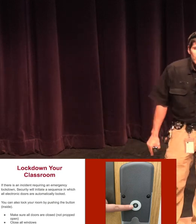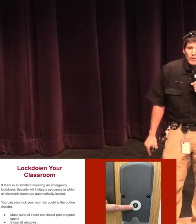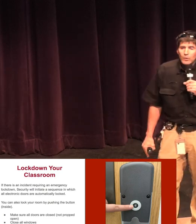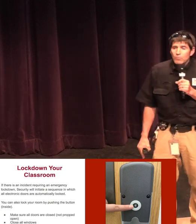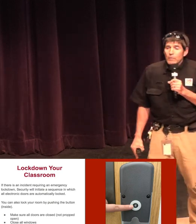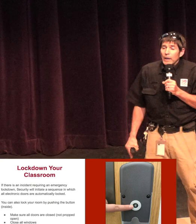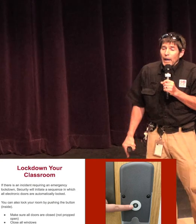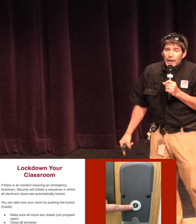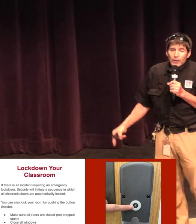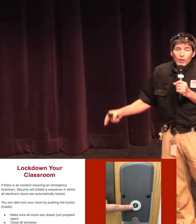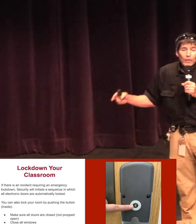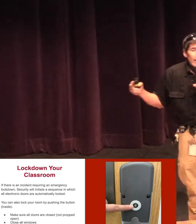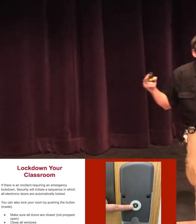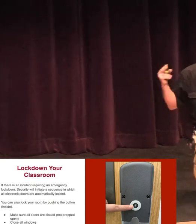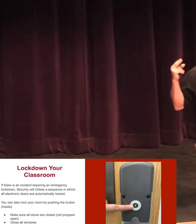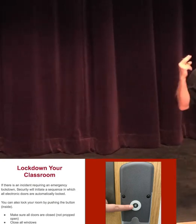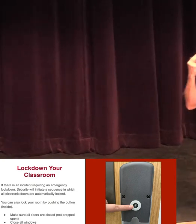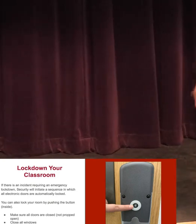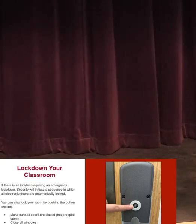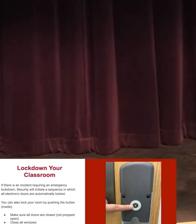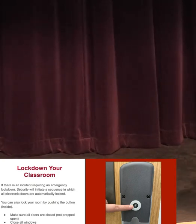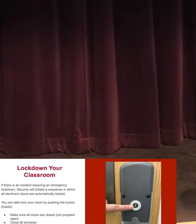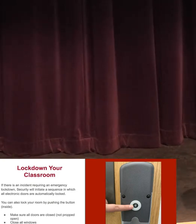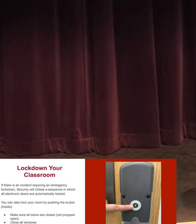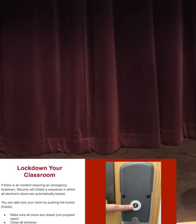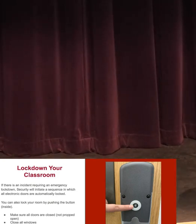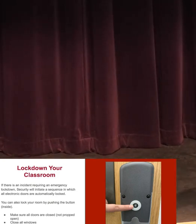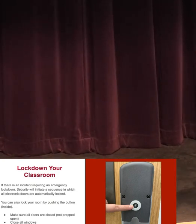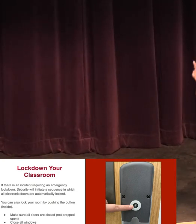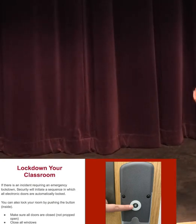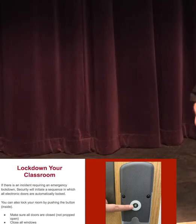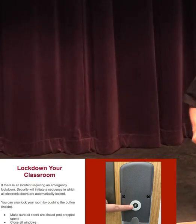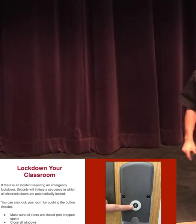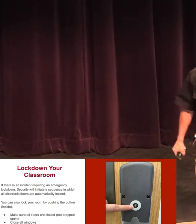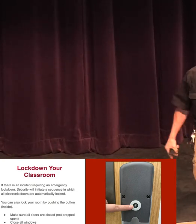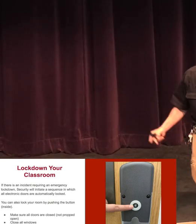go to our computer in the office with a couple of clicks we lockdown the